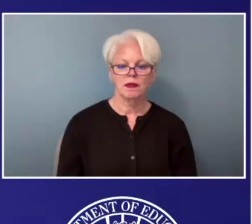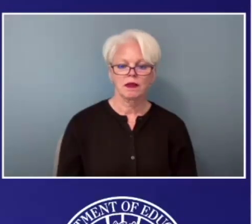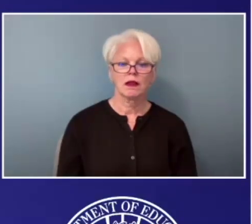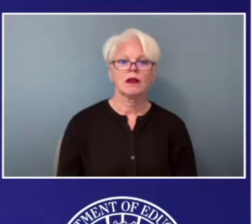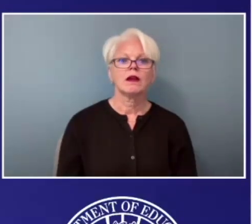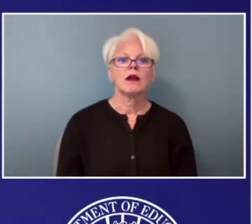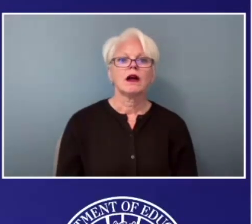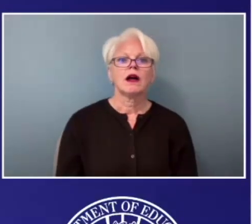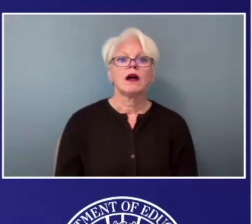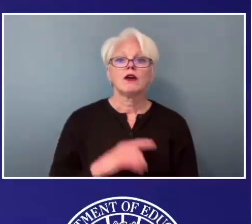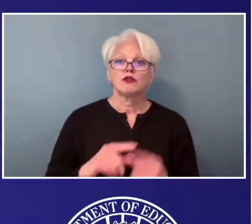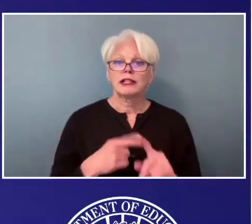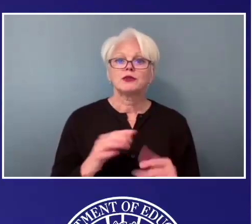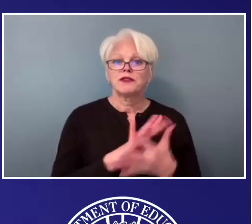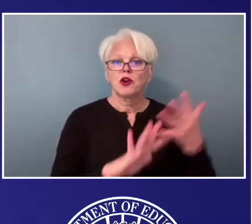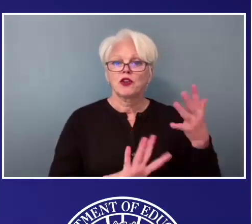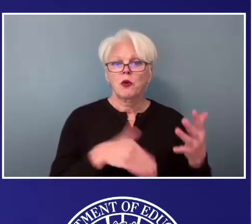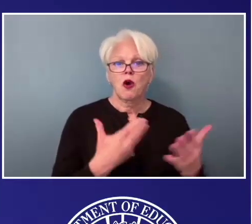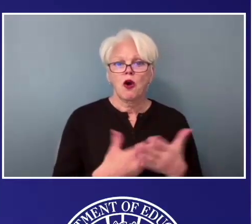Friends, we have gone over all of our provisions. We